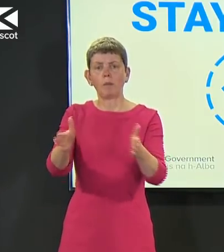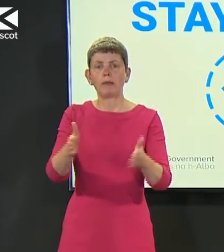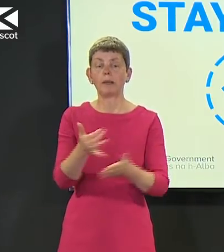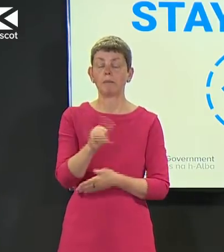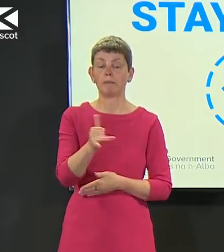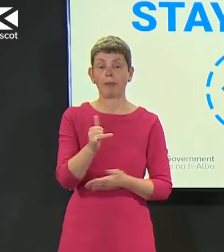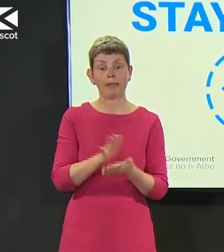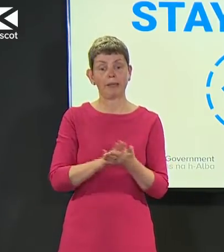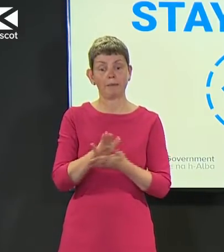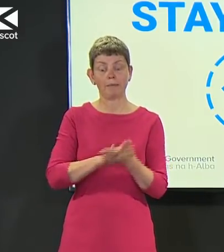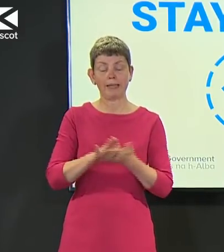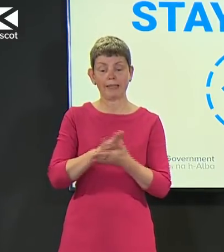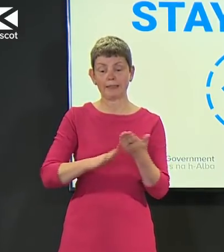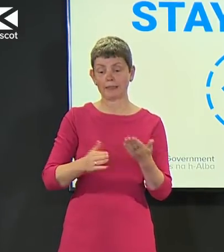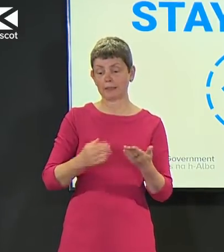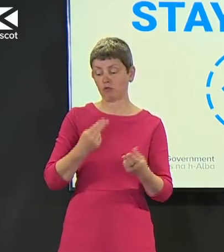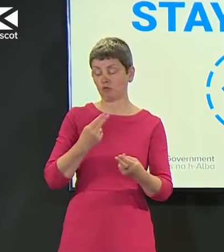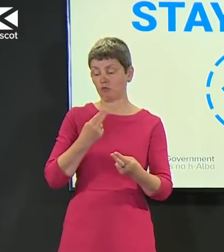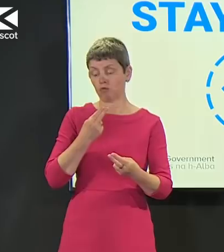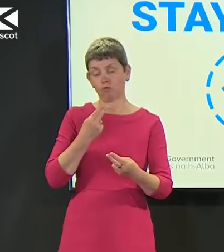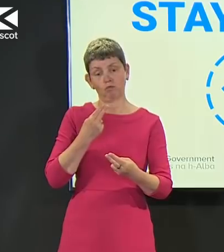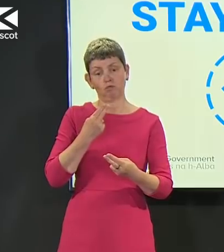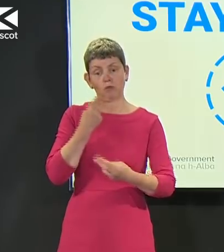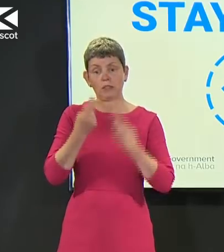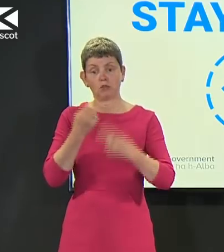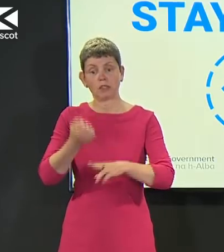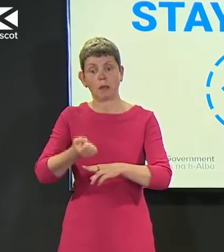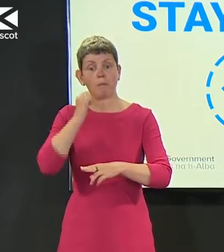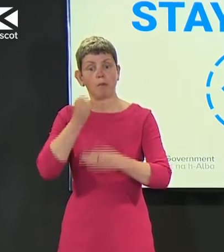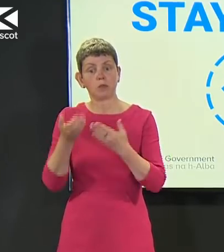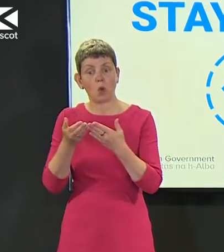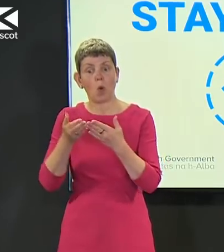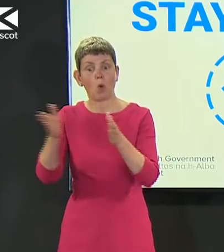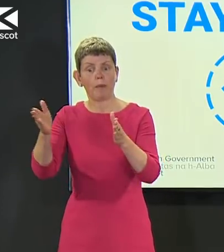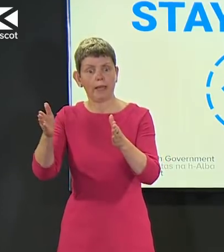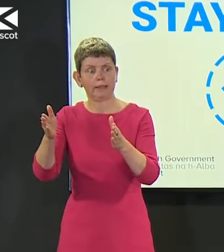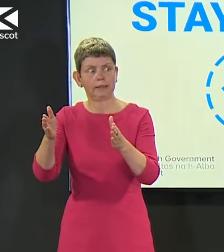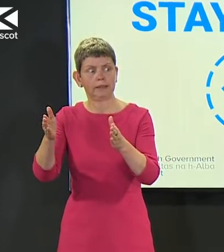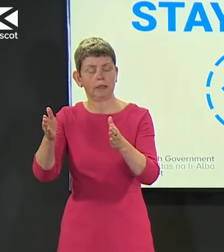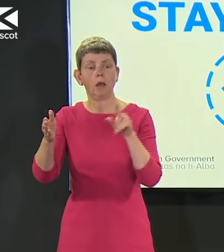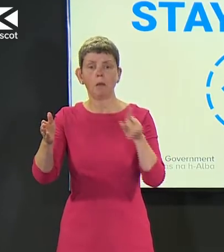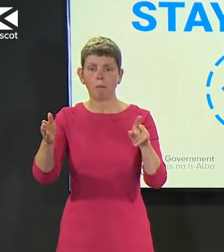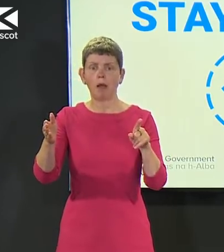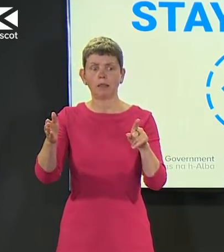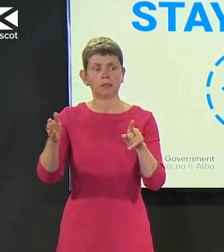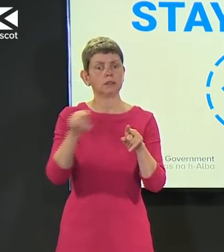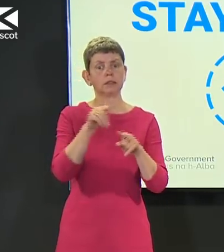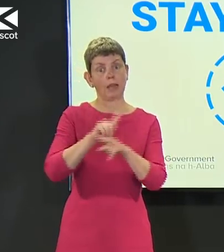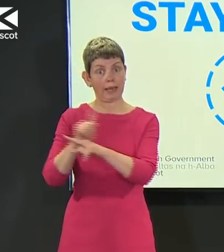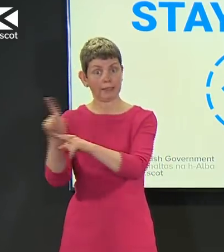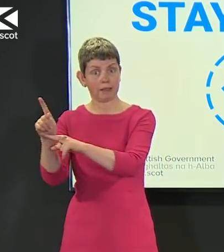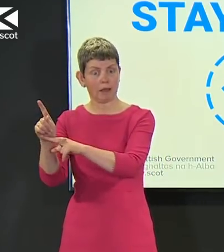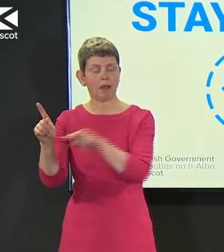there will be less of a sort of one day crowding together none of that is absolutely fool proof